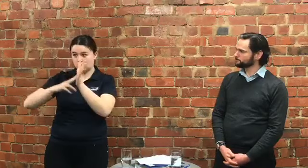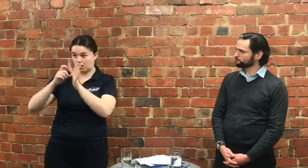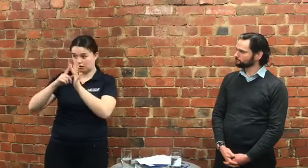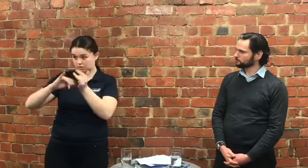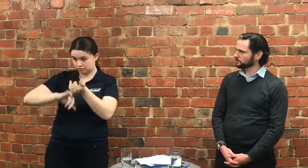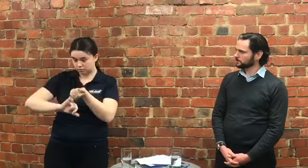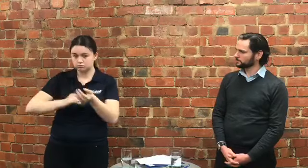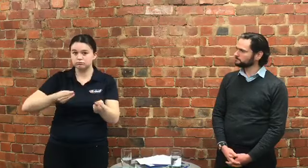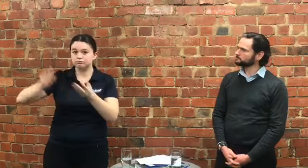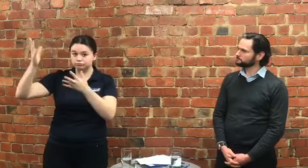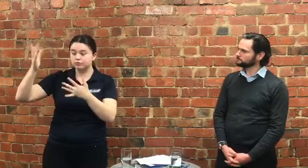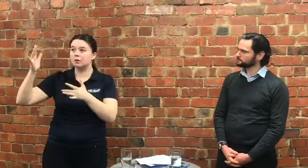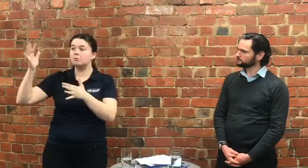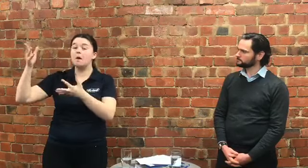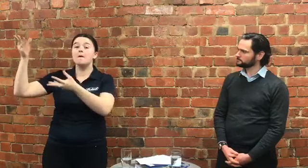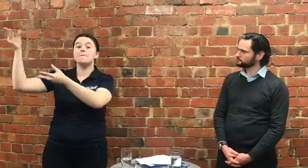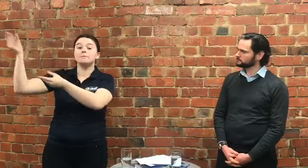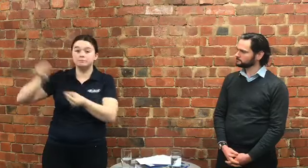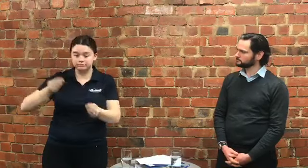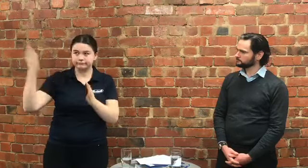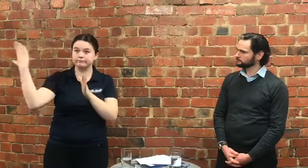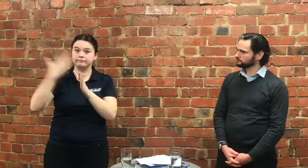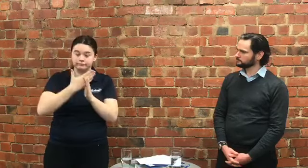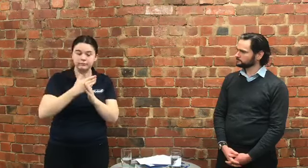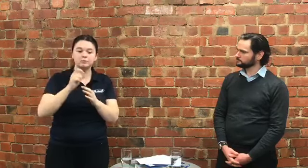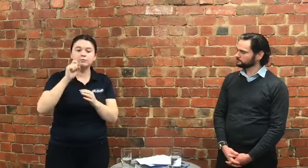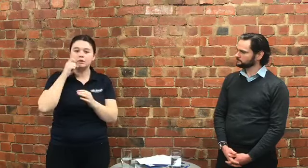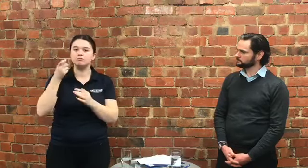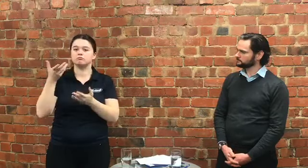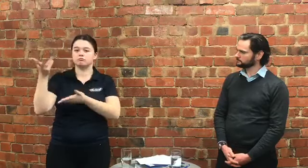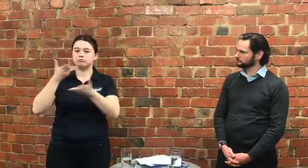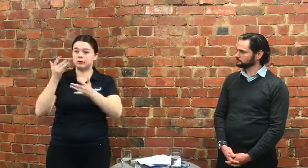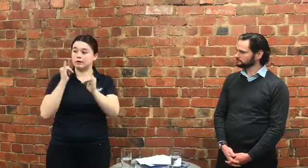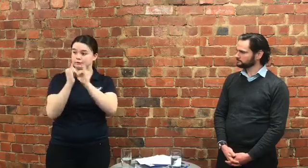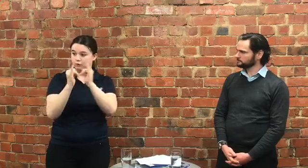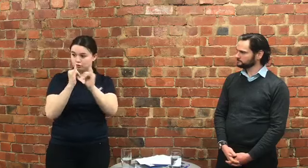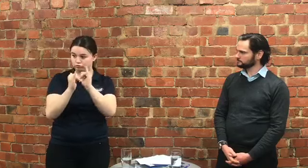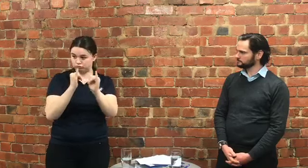So, you need a report, a doctor's report.